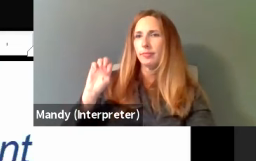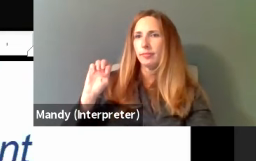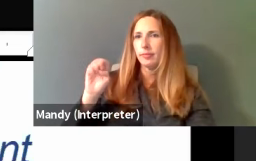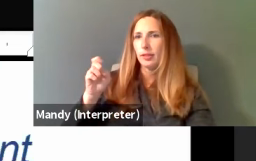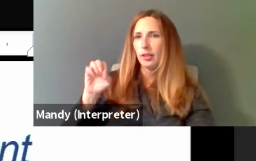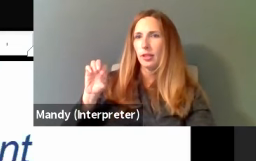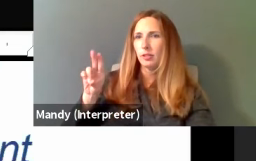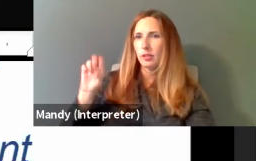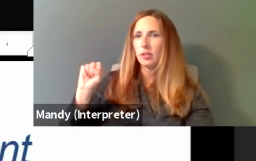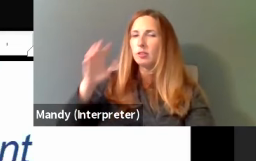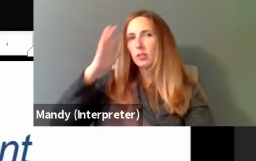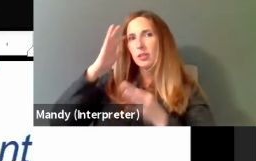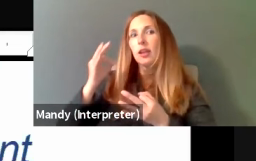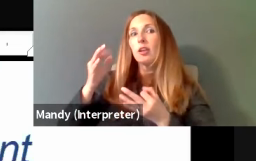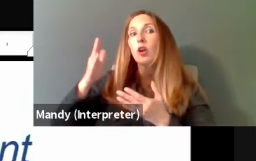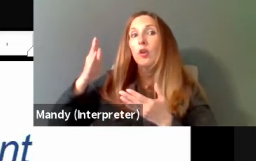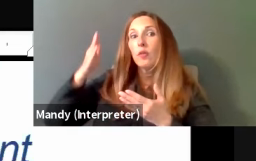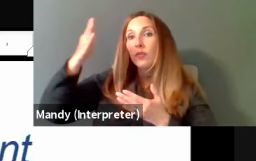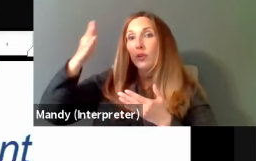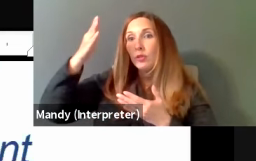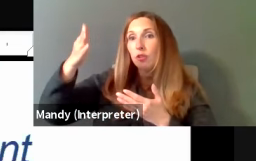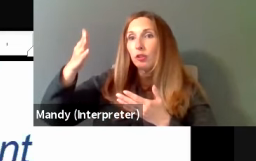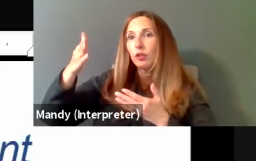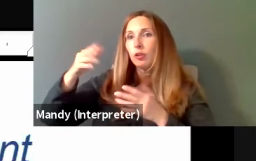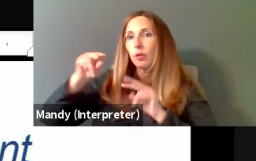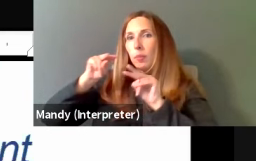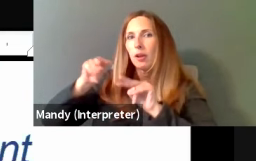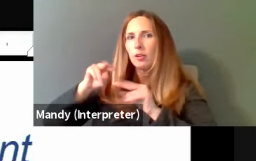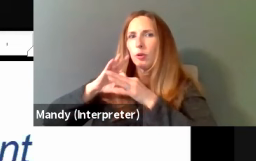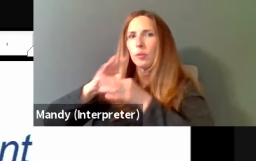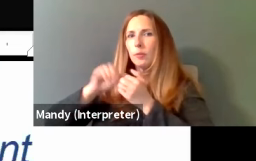feature monitoring that had to do with client satisfaction